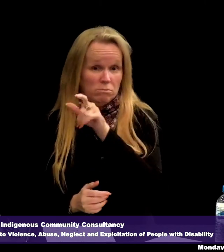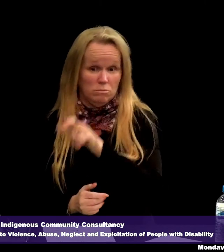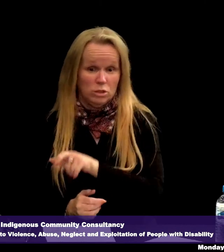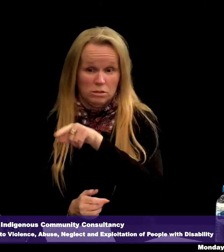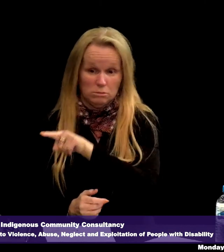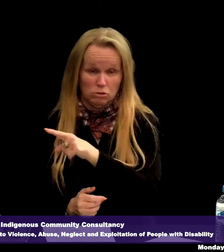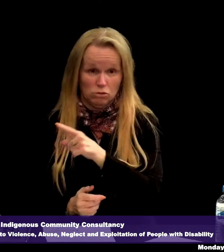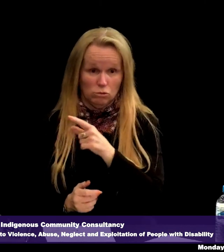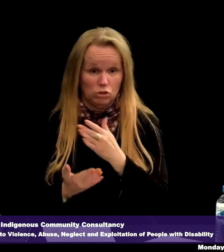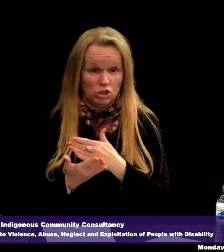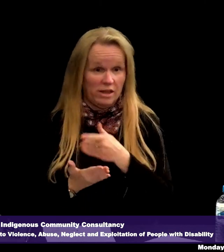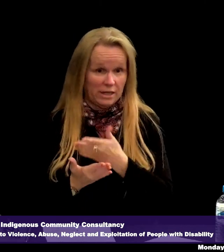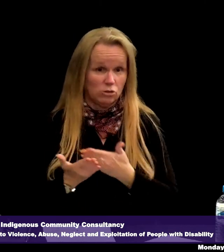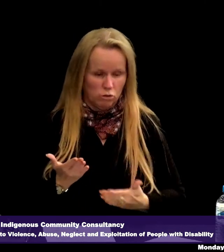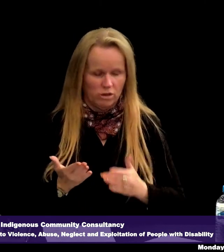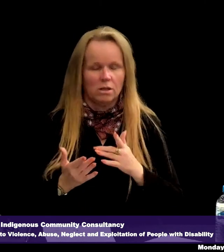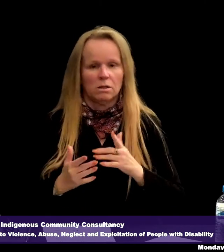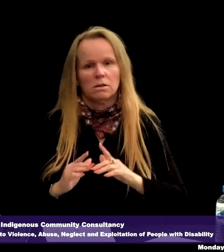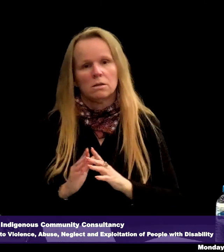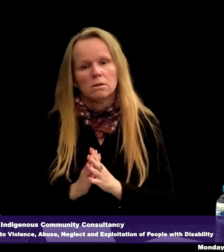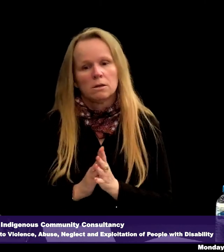I have permission from the person involved to be able to share their story.